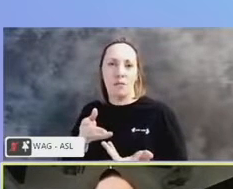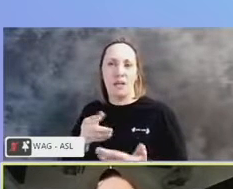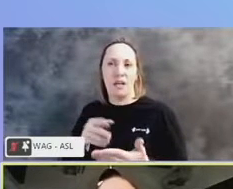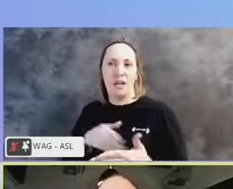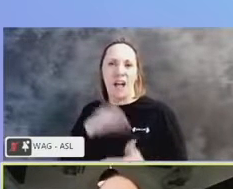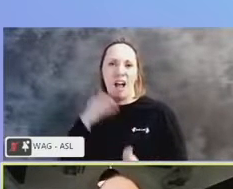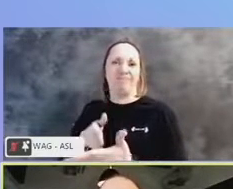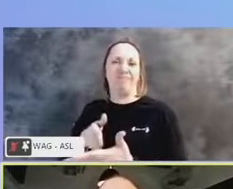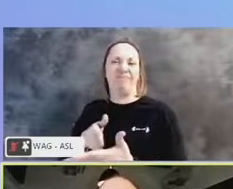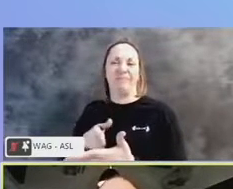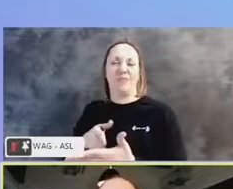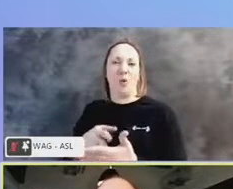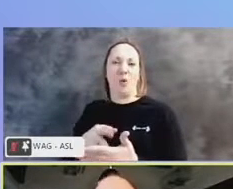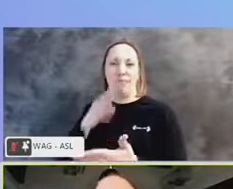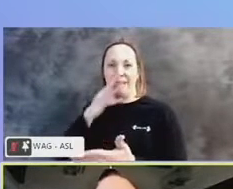swayed way or another. Their friends come to the people